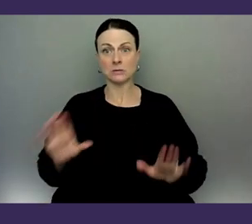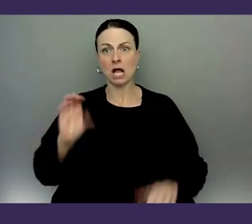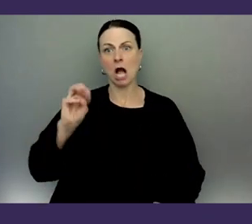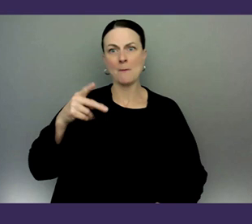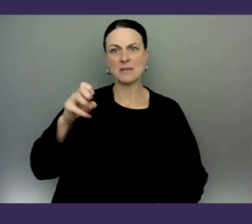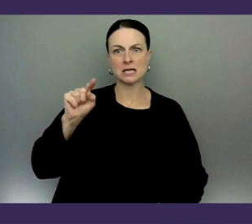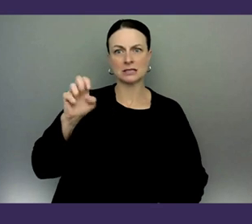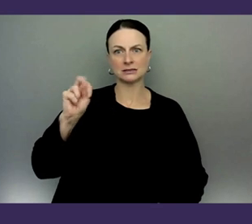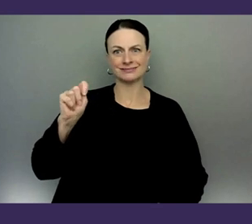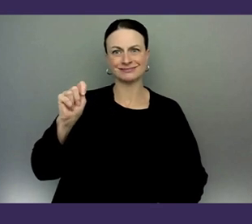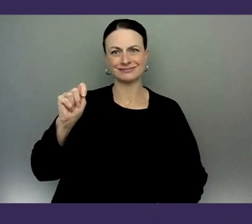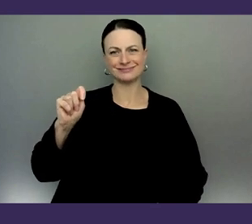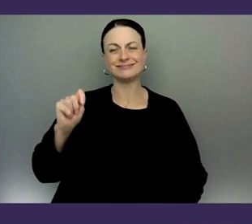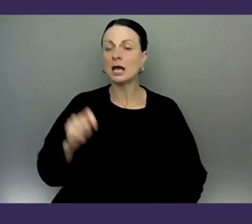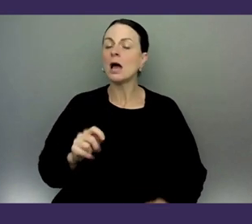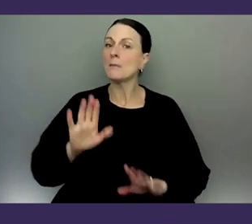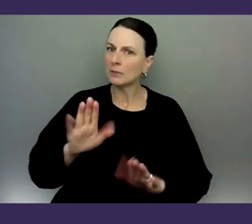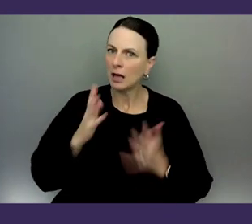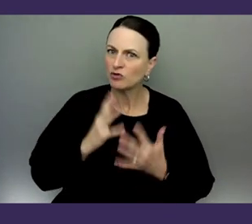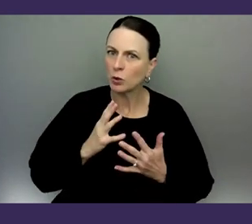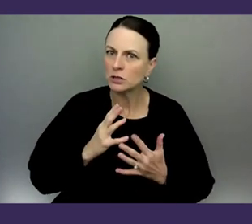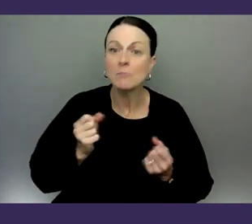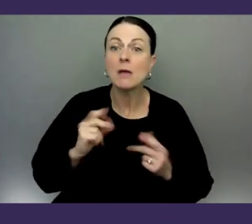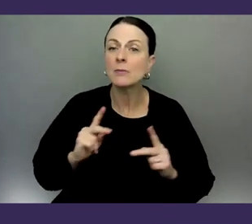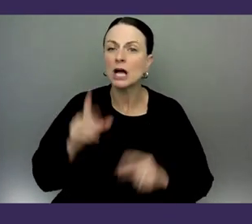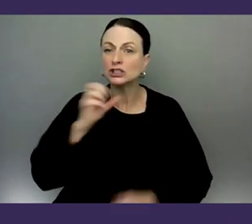But unfortunately, many people assume that all people with disabilities